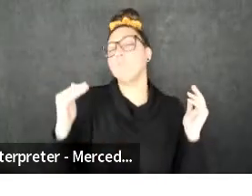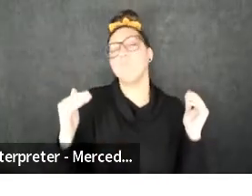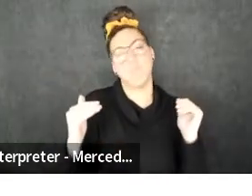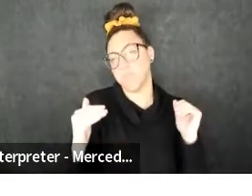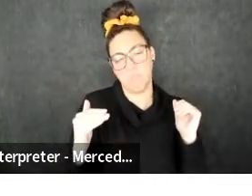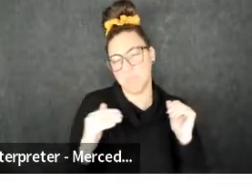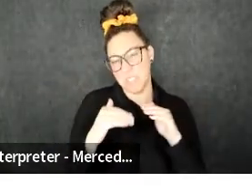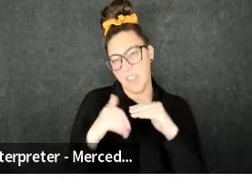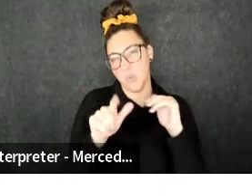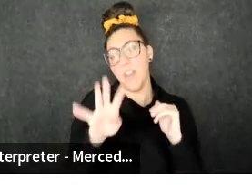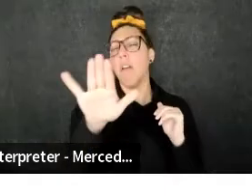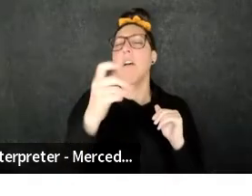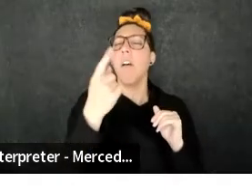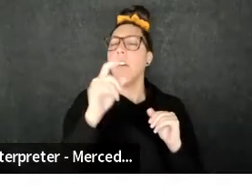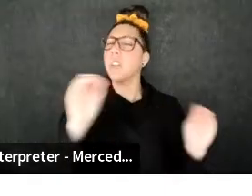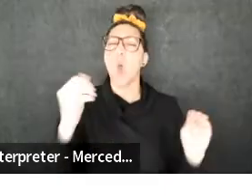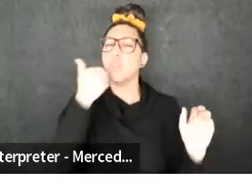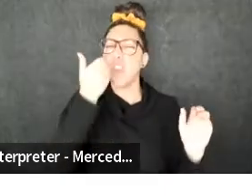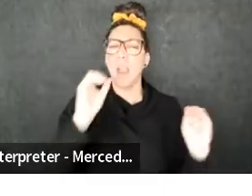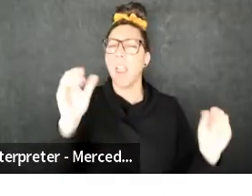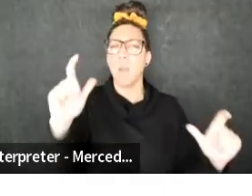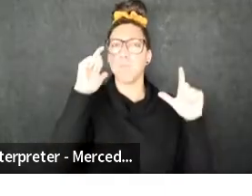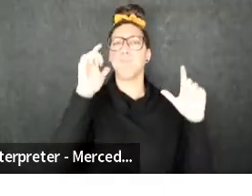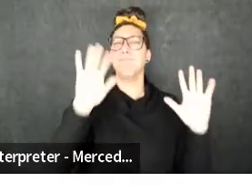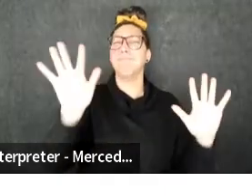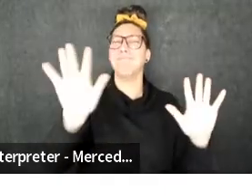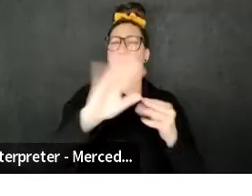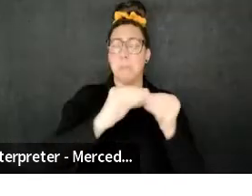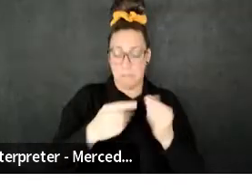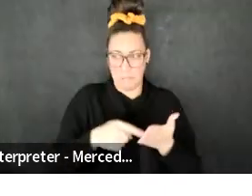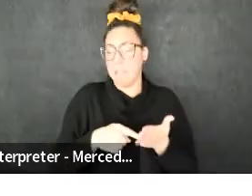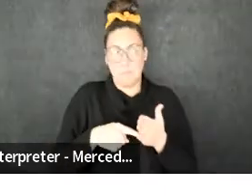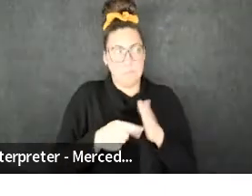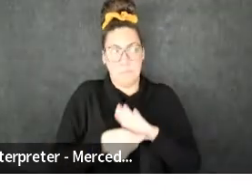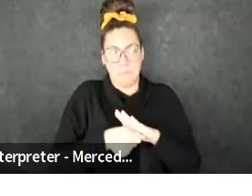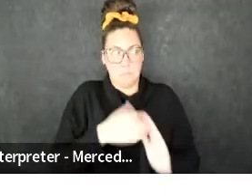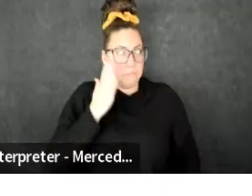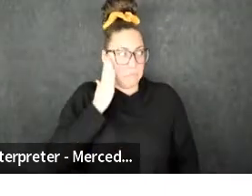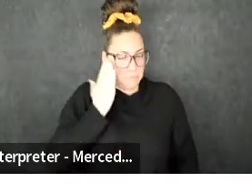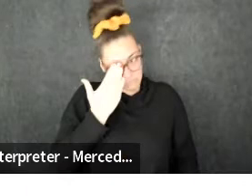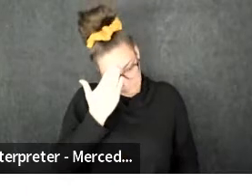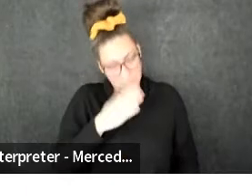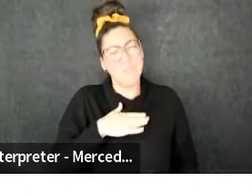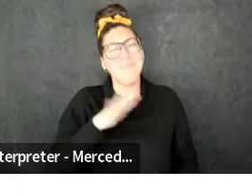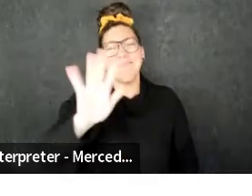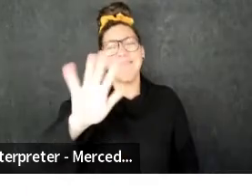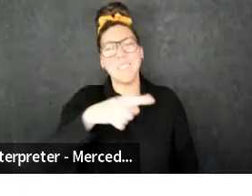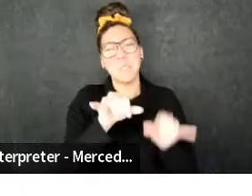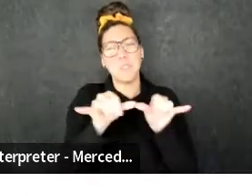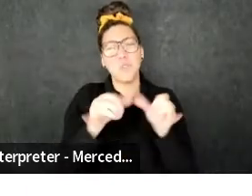There's there's no shame in wherever you're at so it is just a sort of it's a measure to sort of say